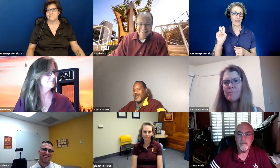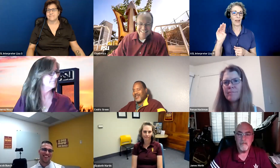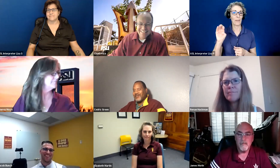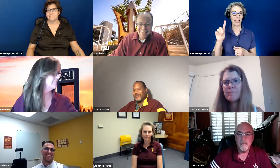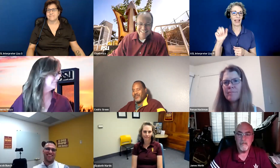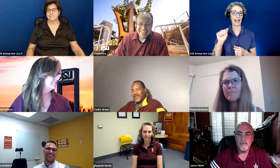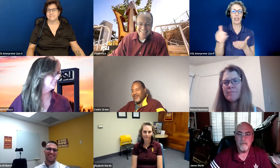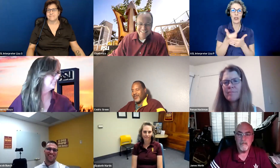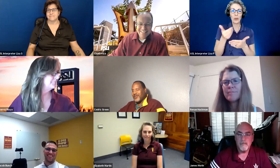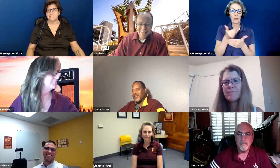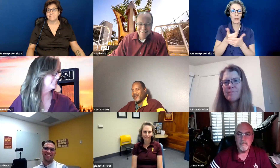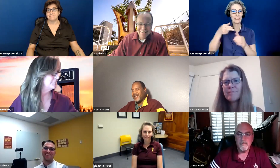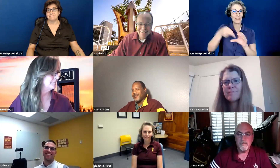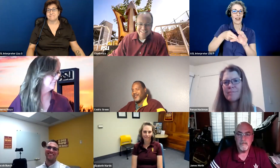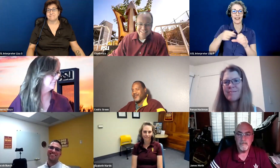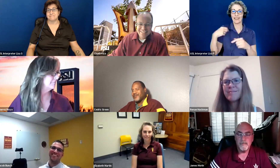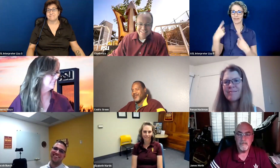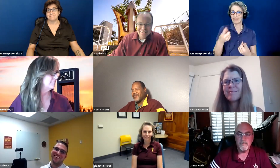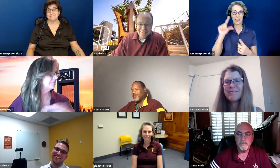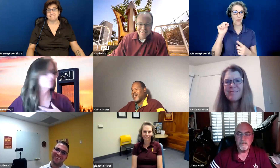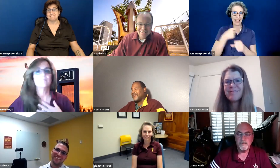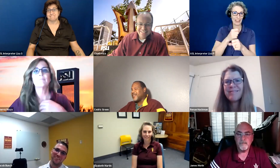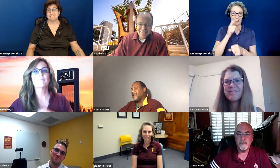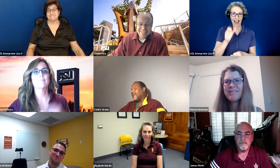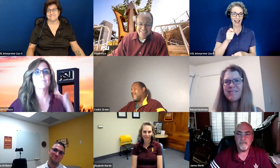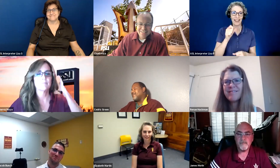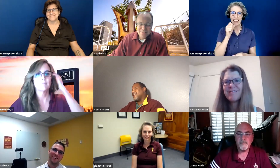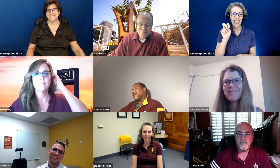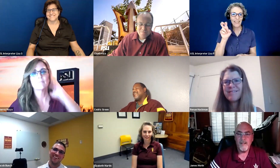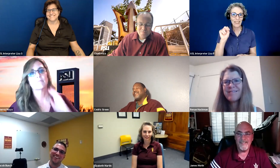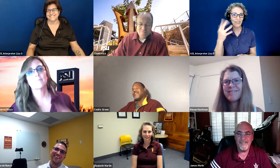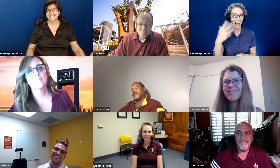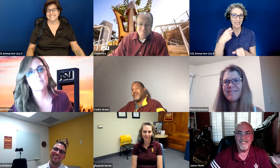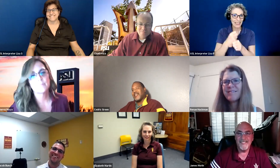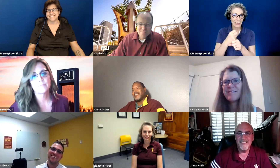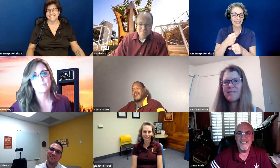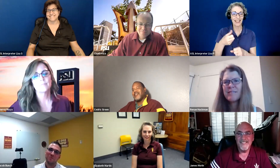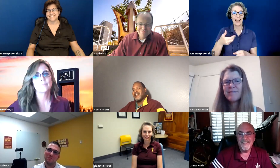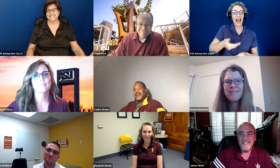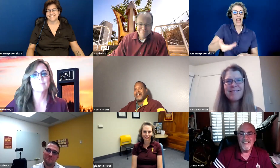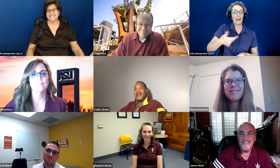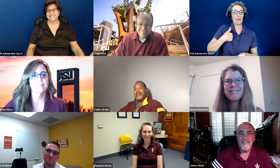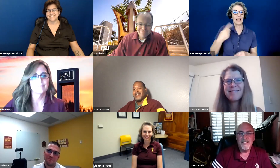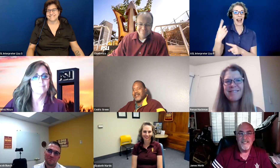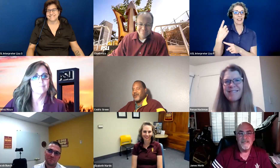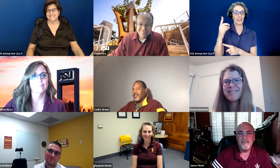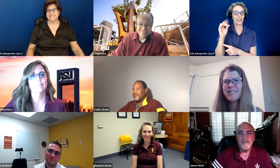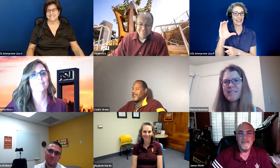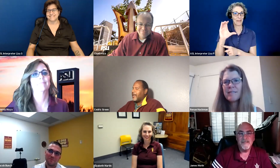I hadn't been here for 20 years or even five. I got hired in December of last year, and then COVID happened.